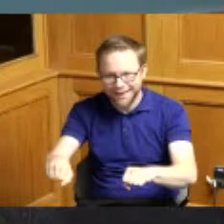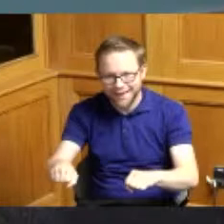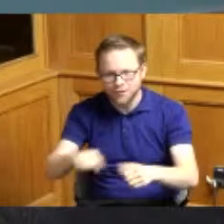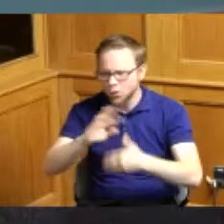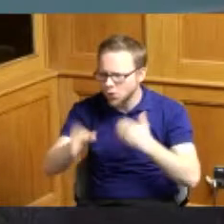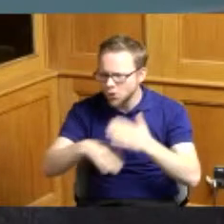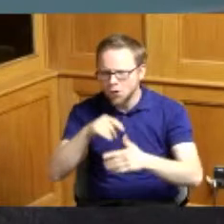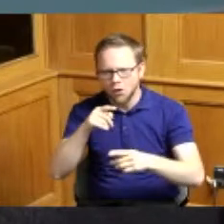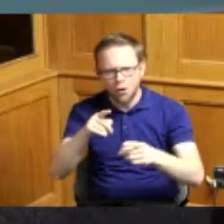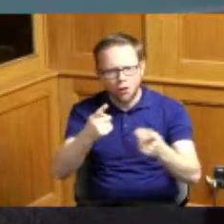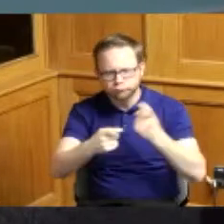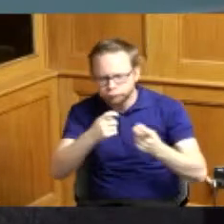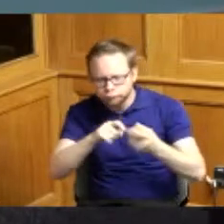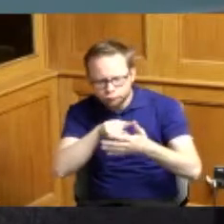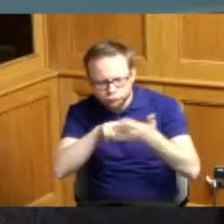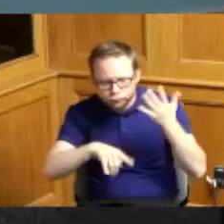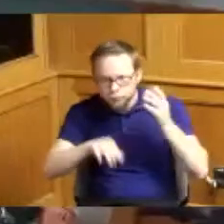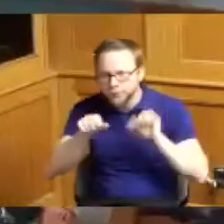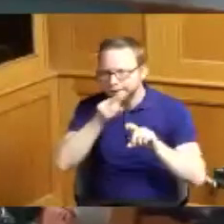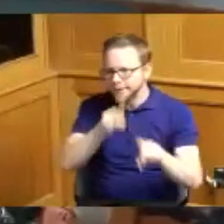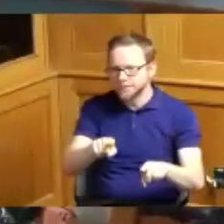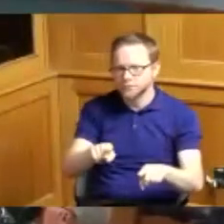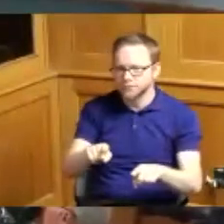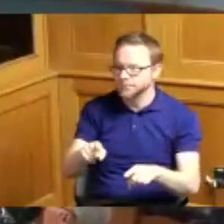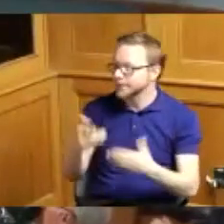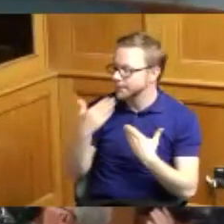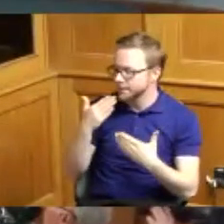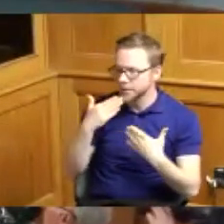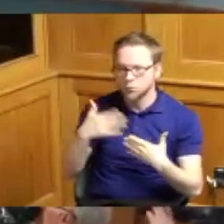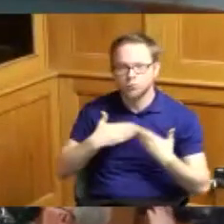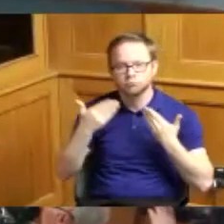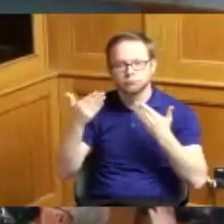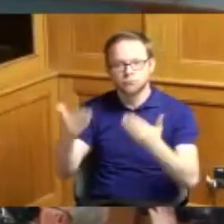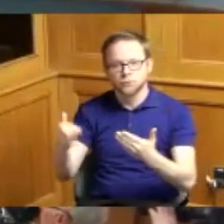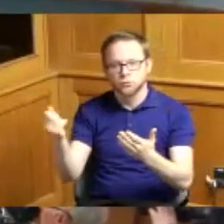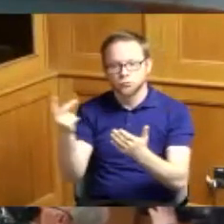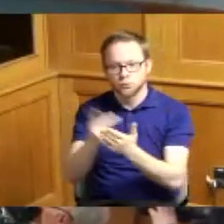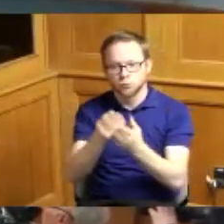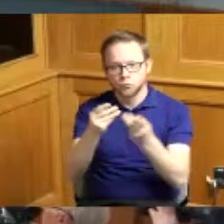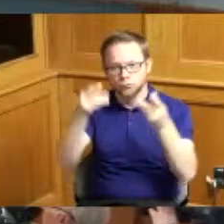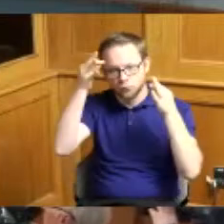those questions being answered thank you I'd like to make a motion to approve resolution authorize